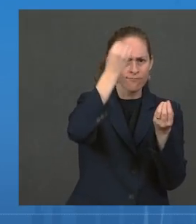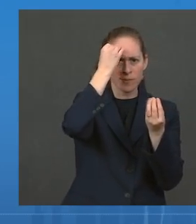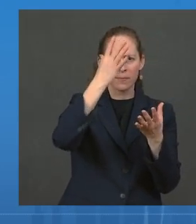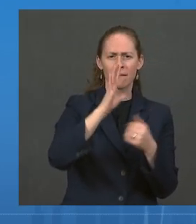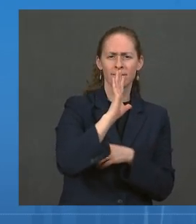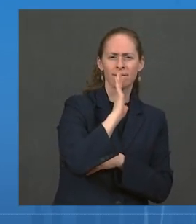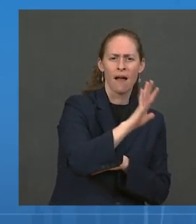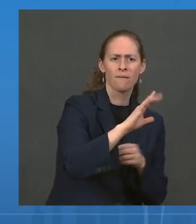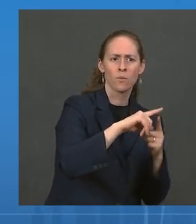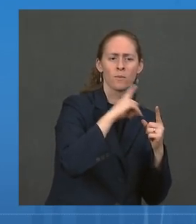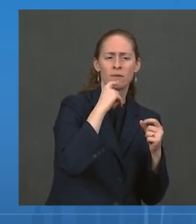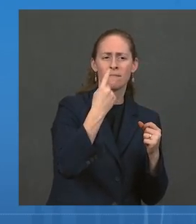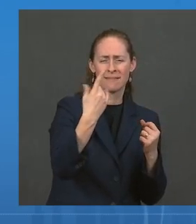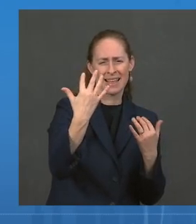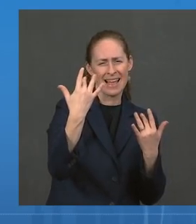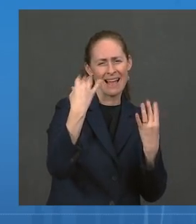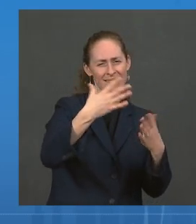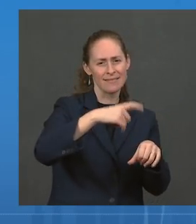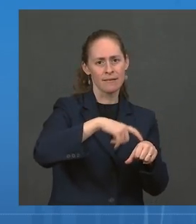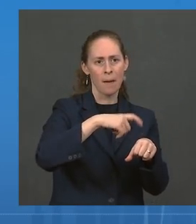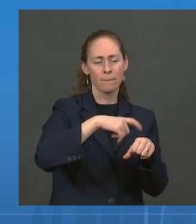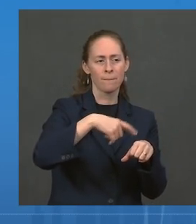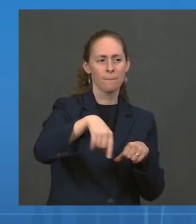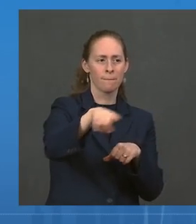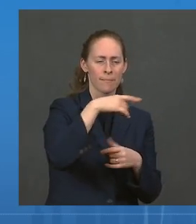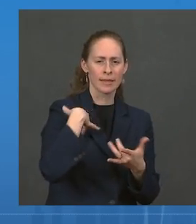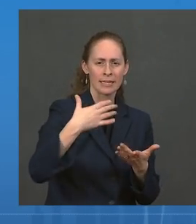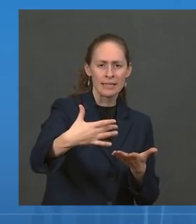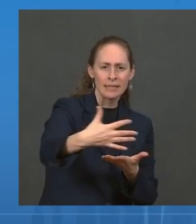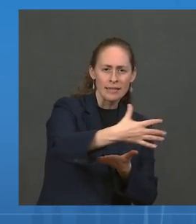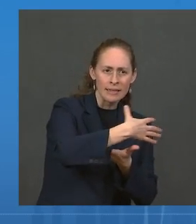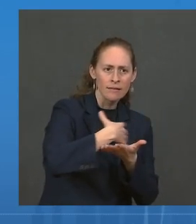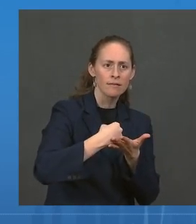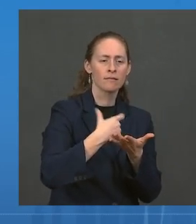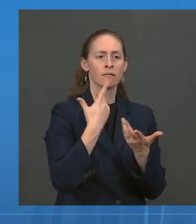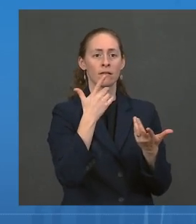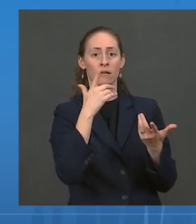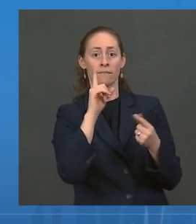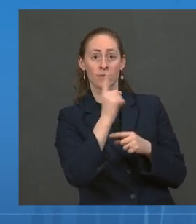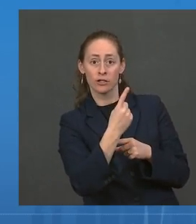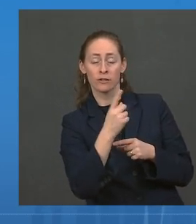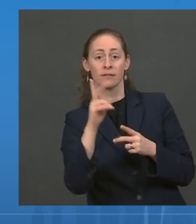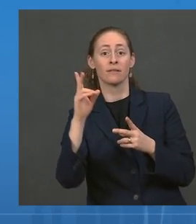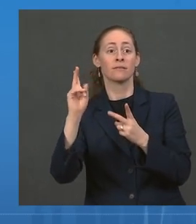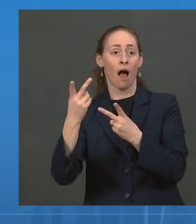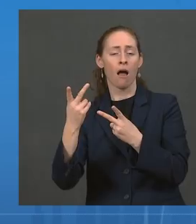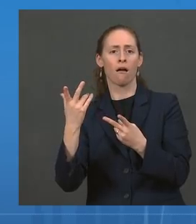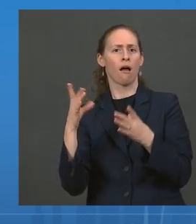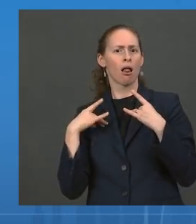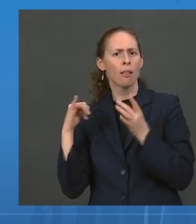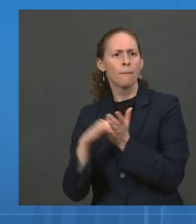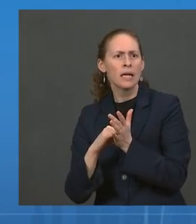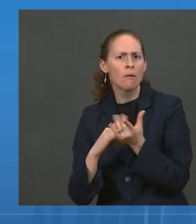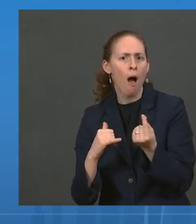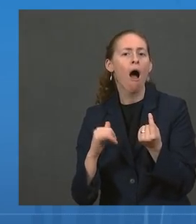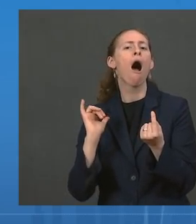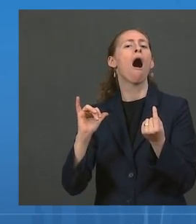get their second dose in order to follow those breakthrough cases, but we are actively collecting those data. Mr. Zients: Dr. Walensky, there is strong data